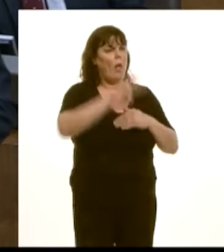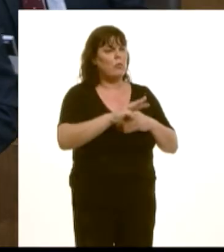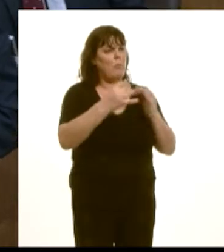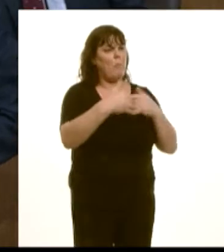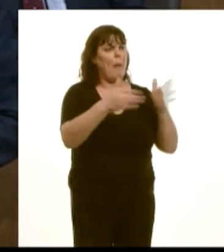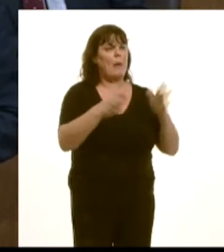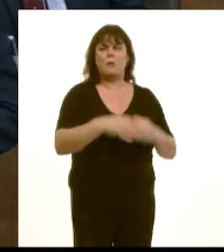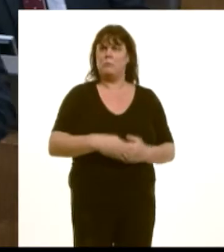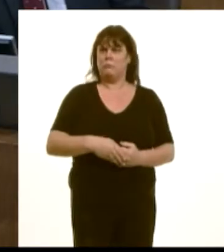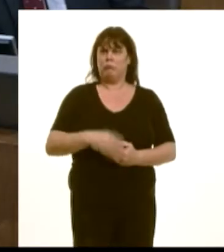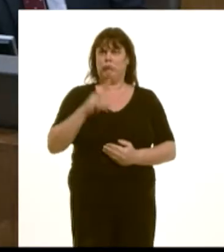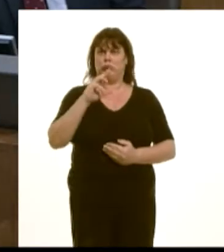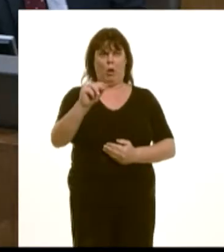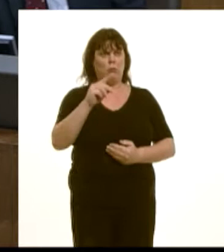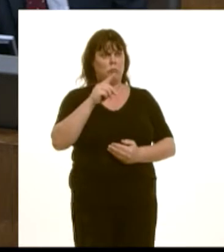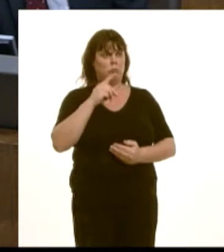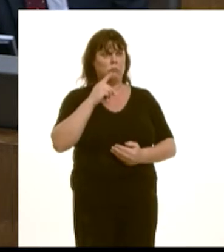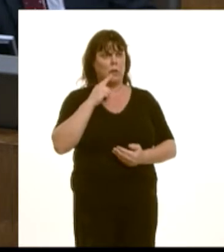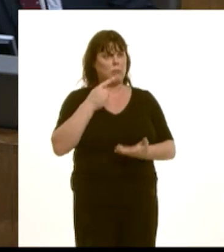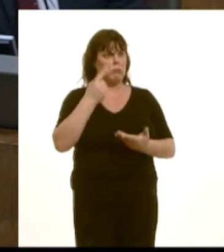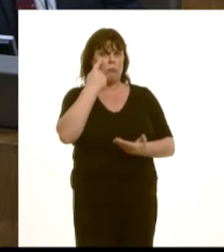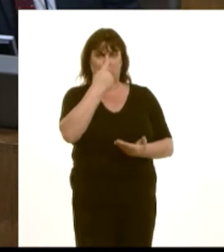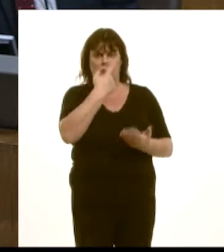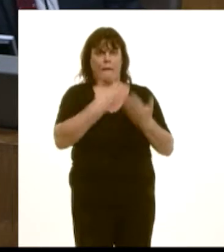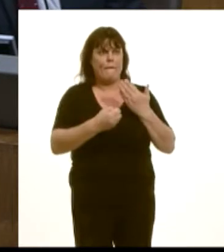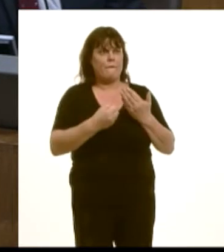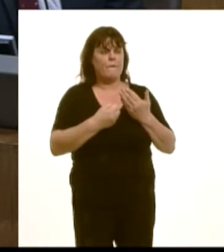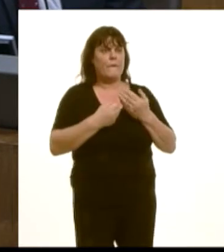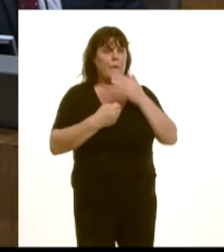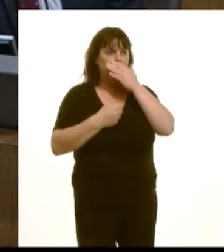as they have described it themselves. I have to say to the Member that, given the traumas